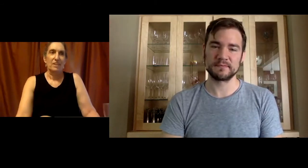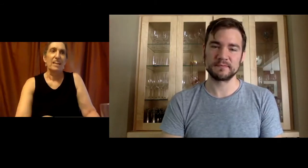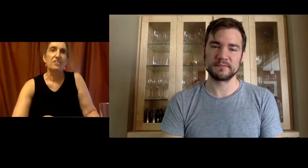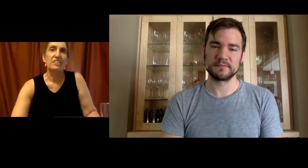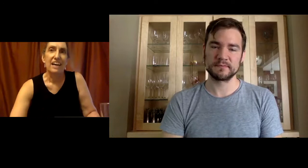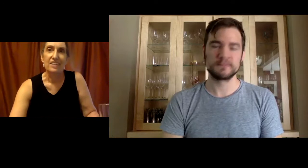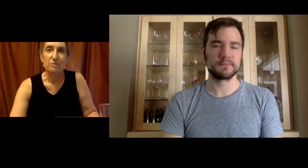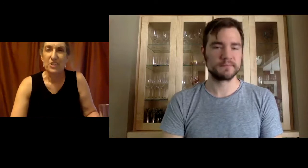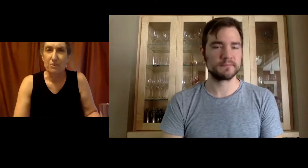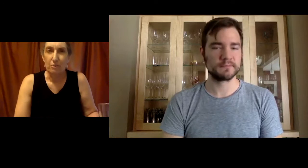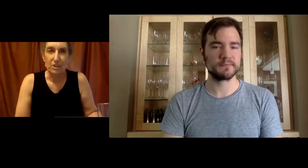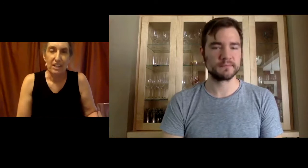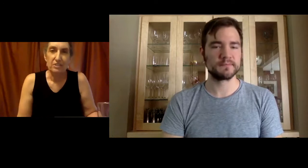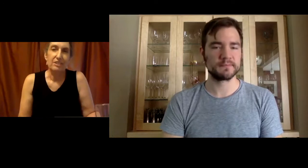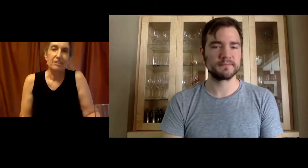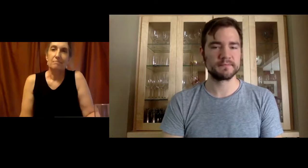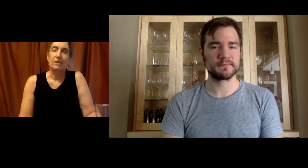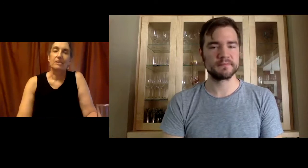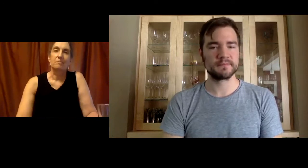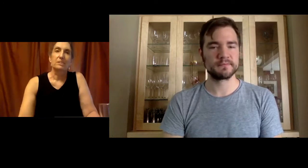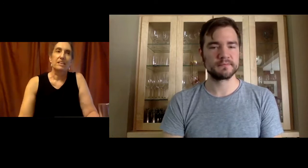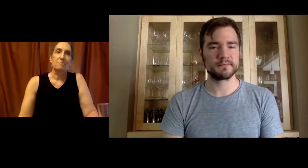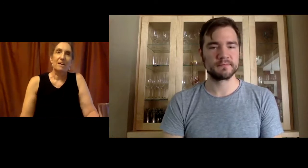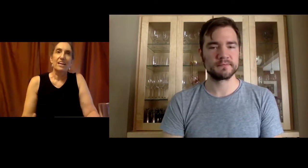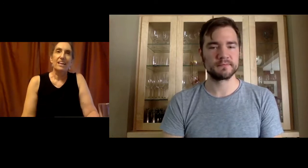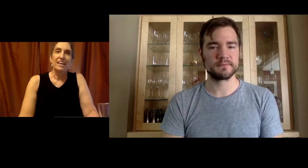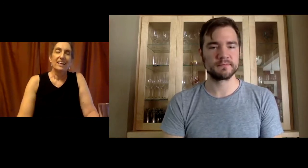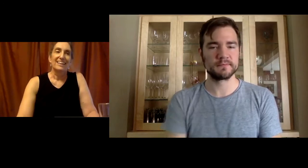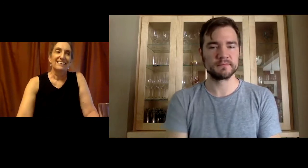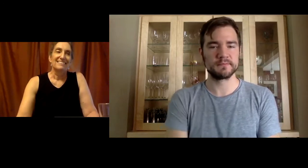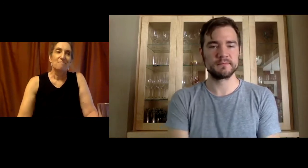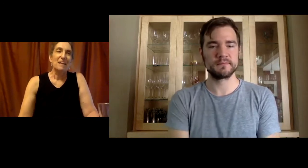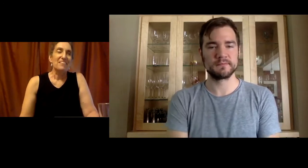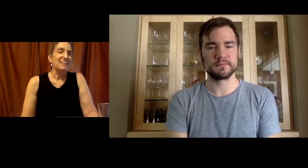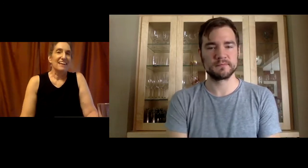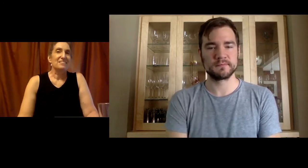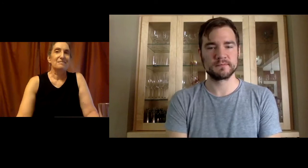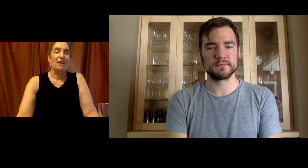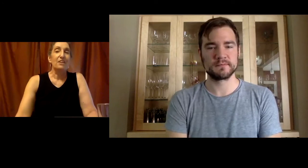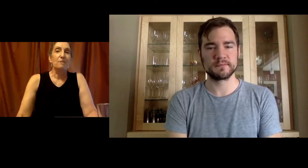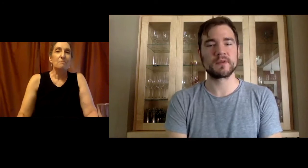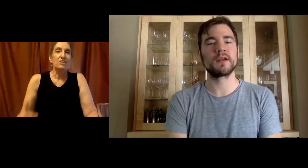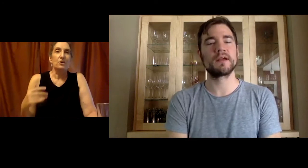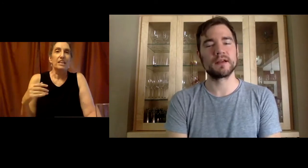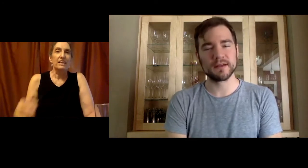And other than that, I do voiceover work now still, but that's about it. But I think, yes, I think I'm going to be the old lady,